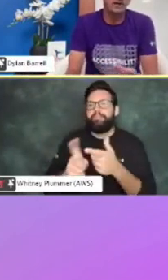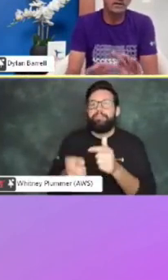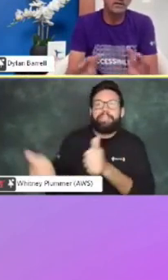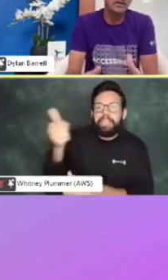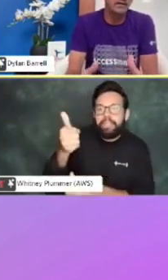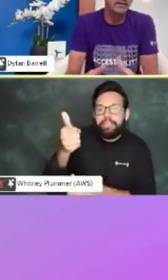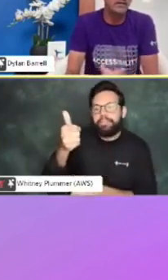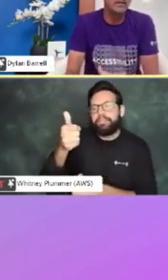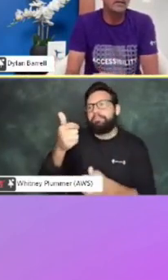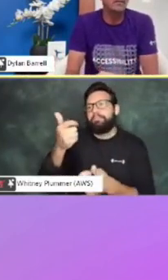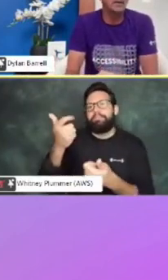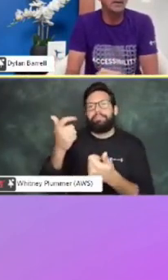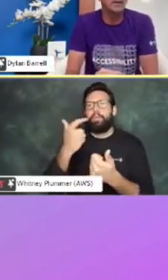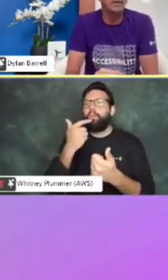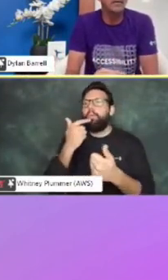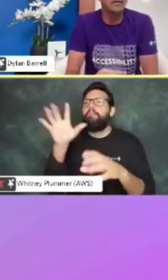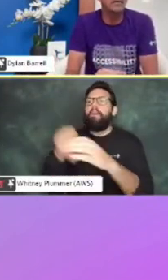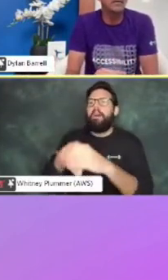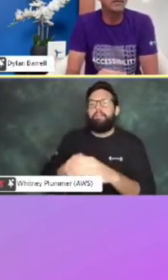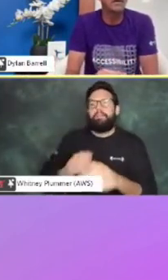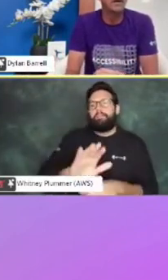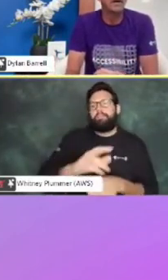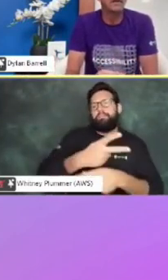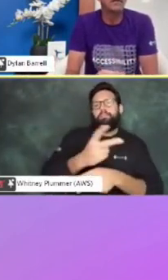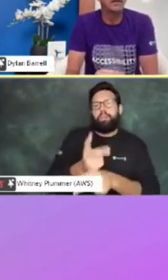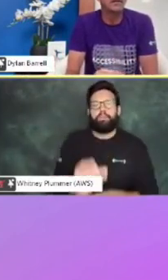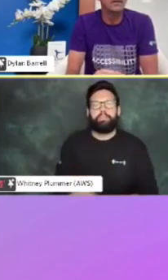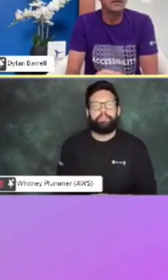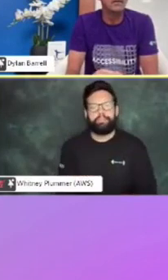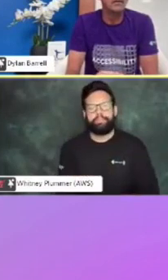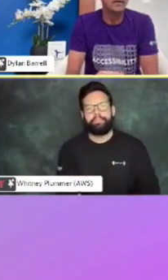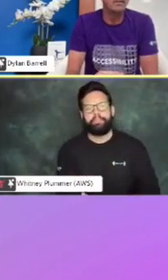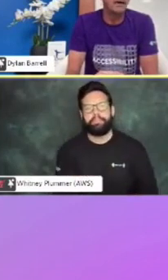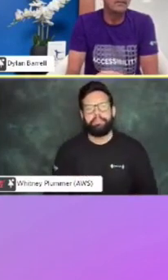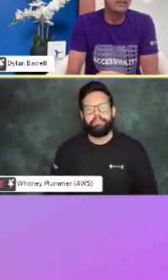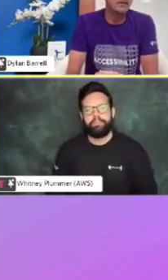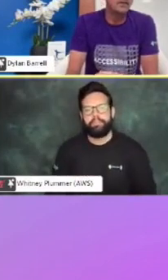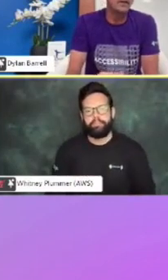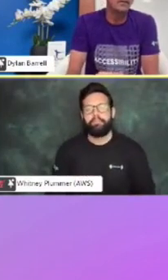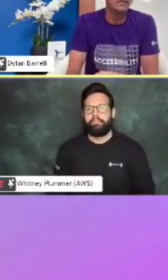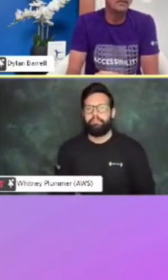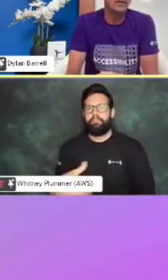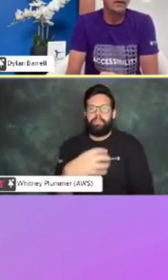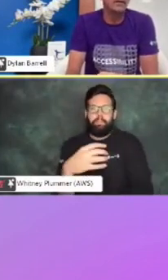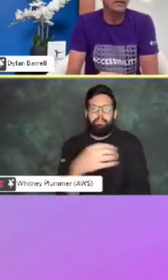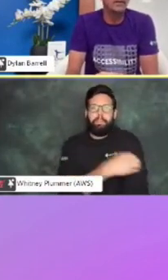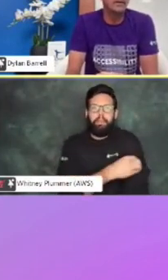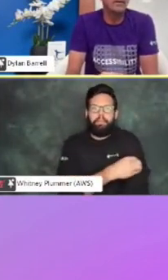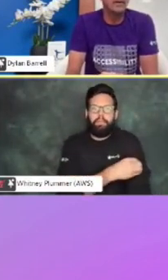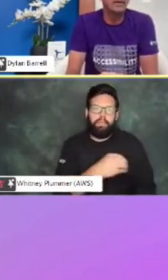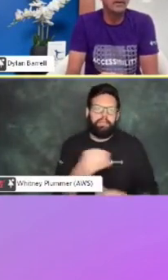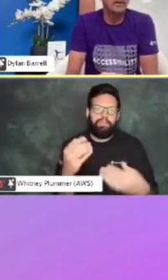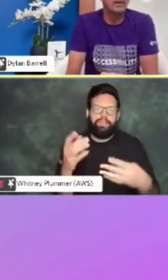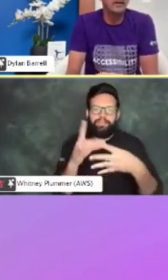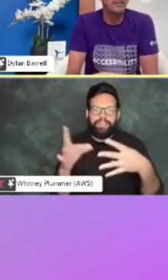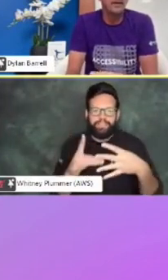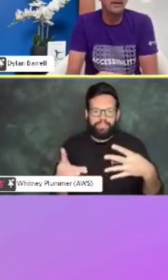on the state of the accessibility of those critical flows. So very powerful feature, we've seen a lot of uptake of that this last year.